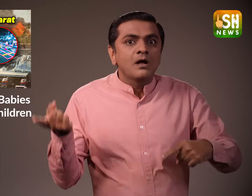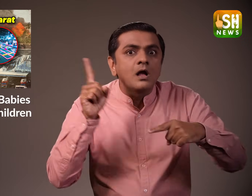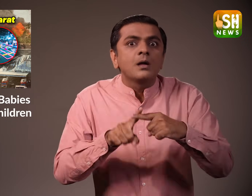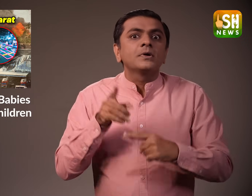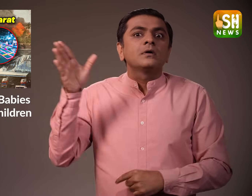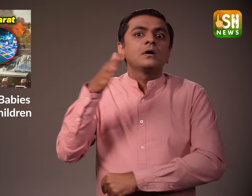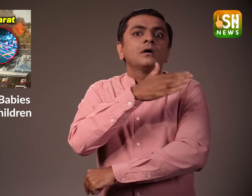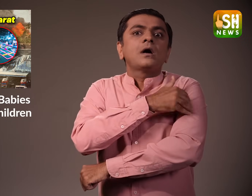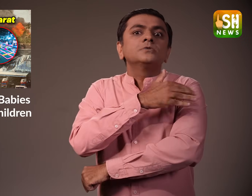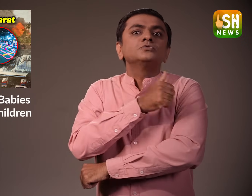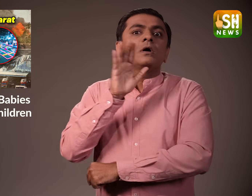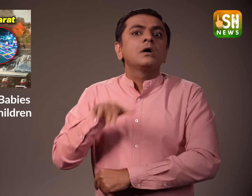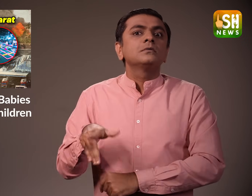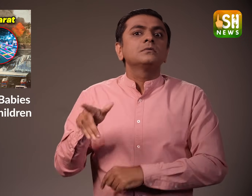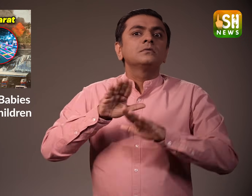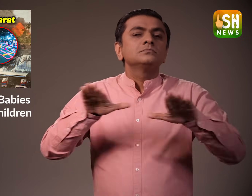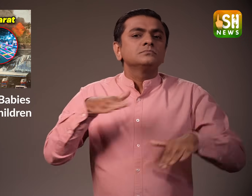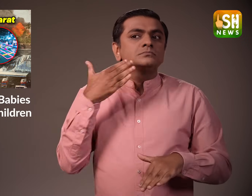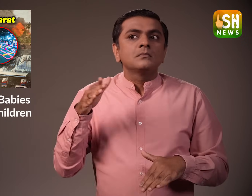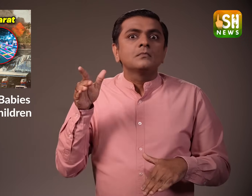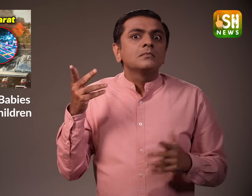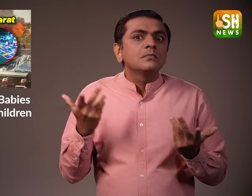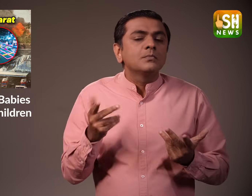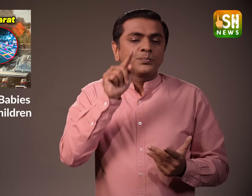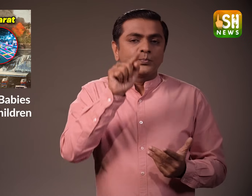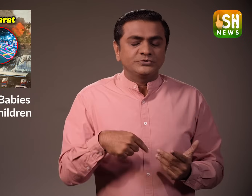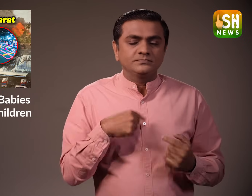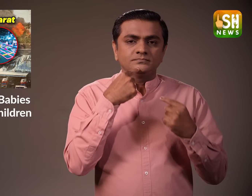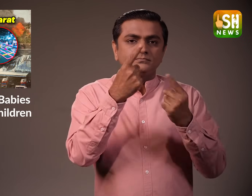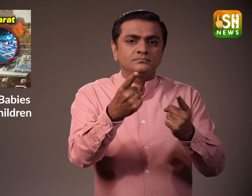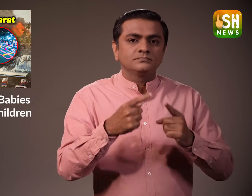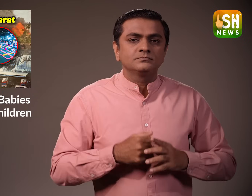A similar incident involving children occurred in Rajkot. I'll tel you.